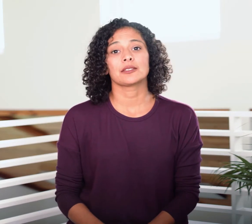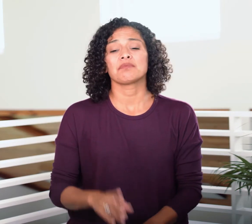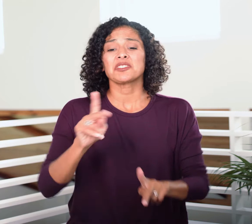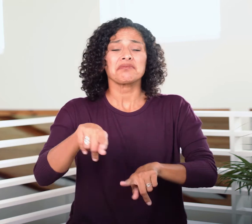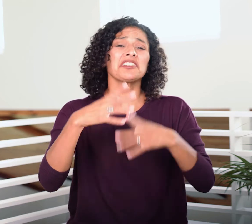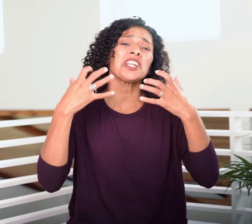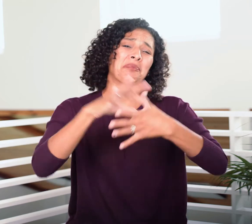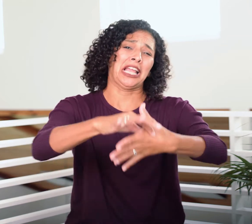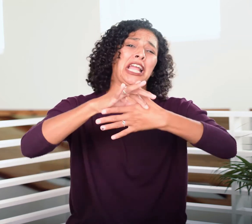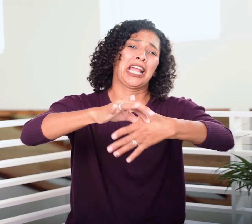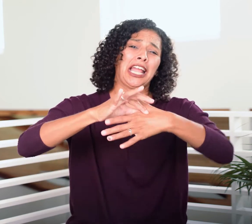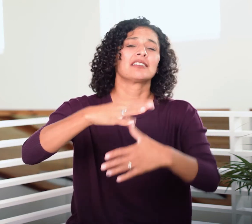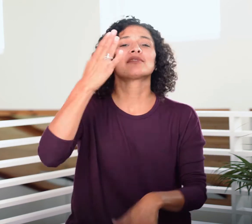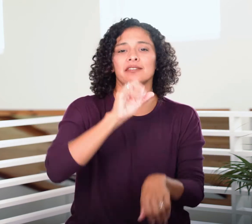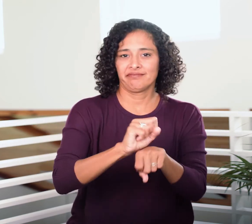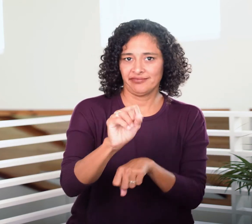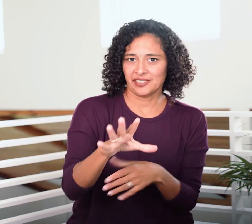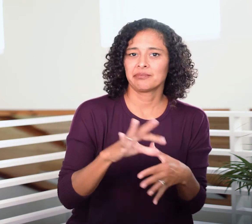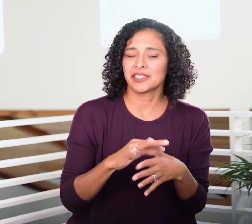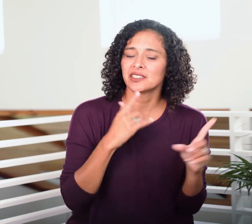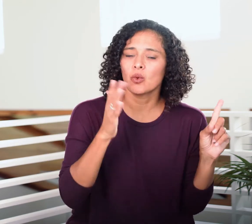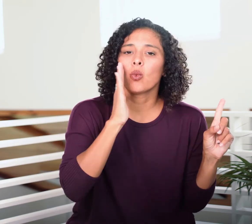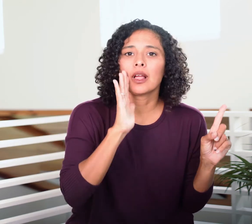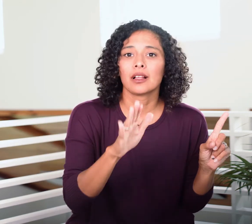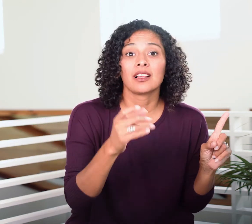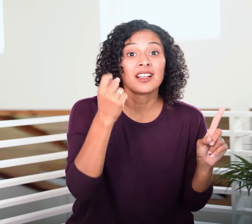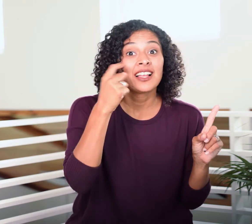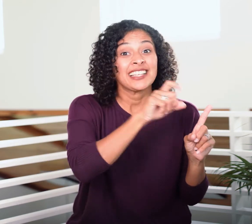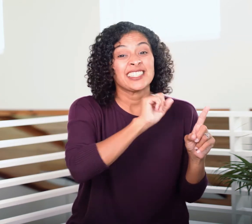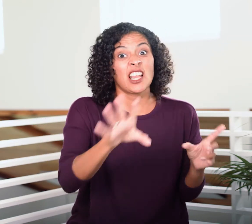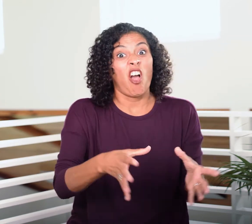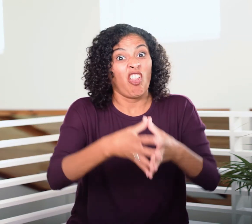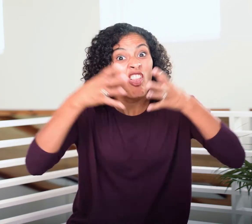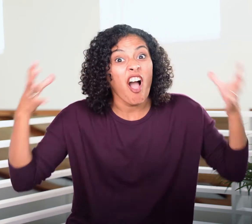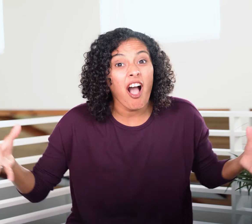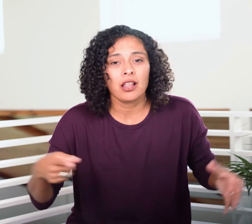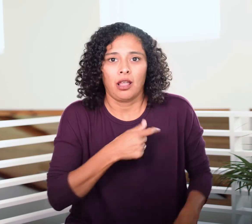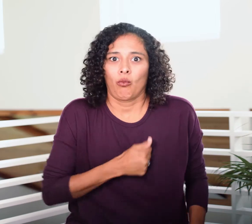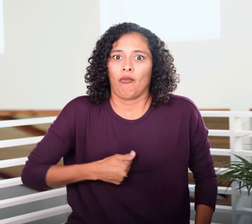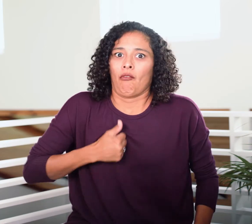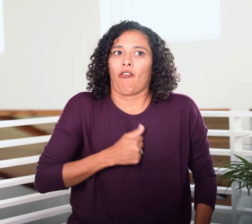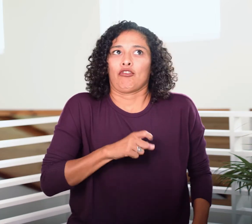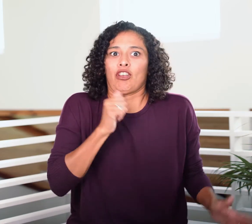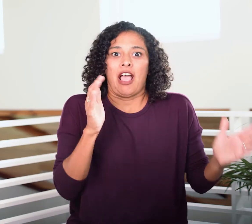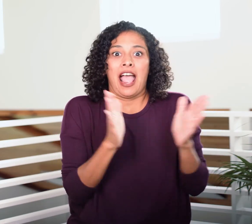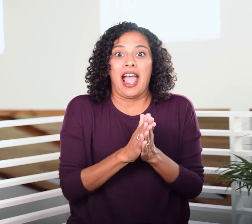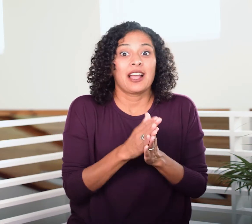God says He’ll send the meat the people want. In fact, He’ll send so much they’ll regret asking.